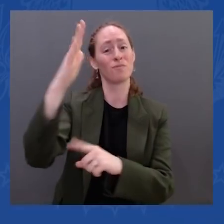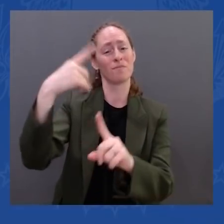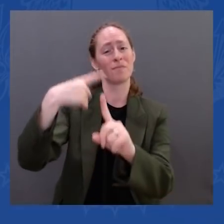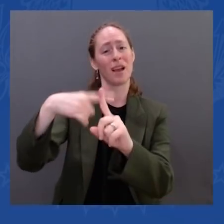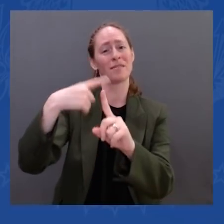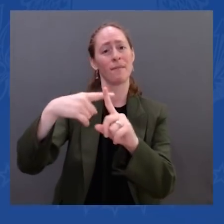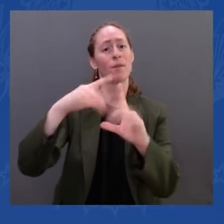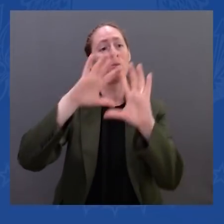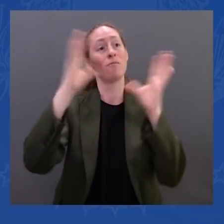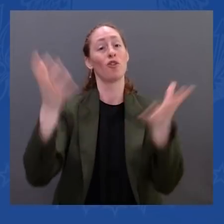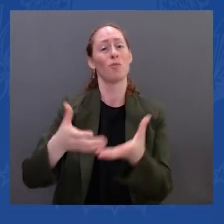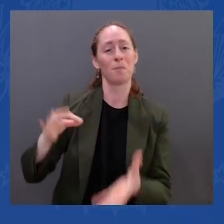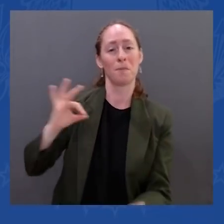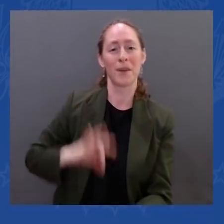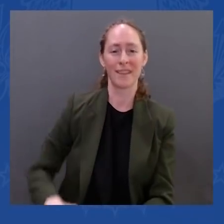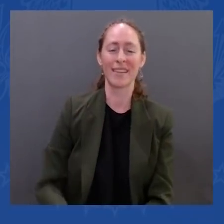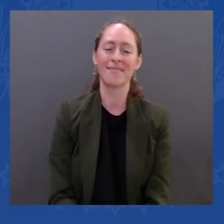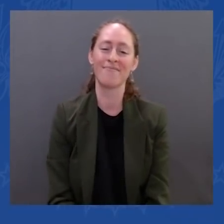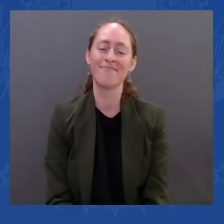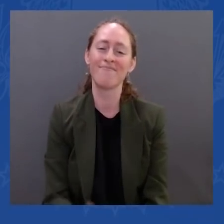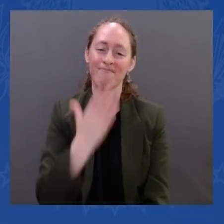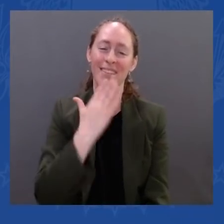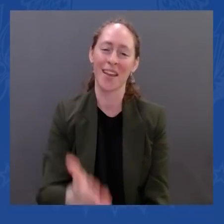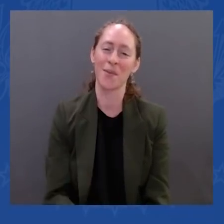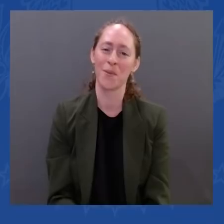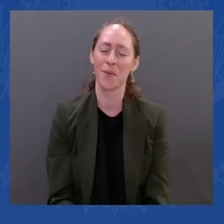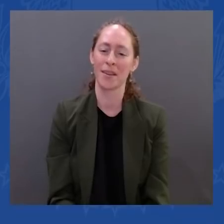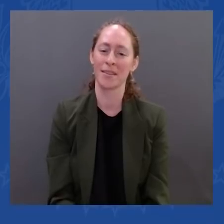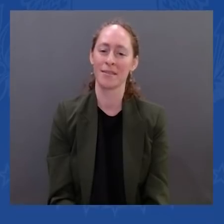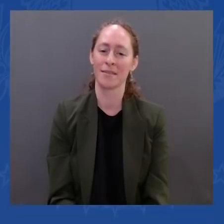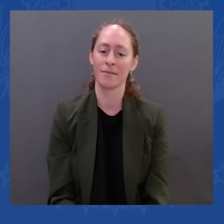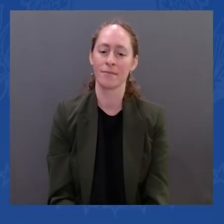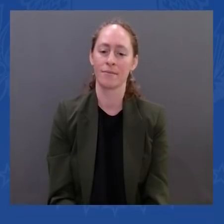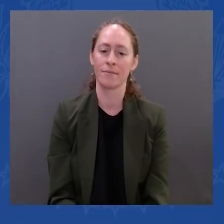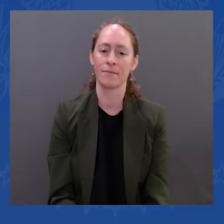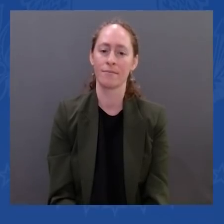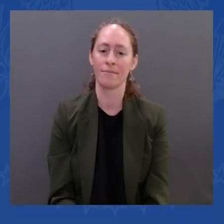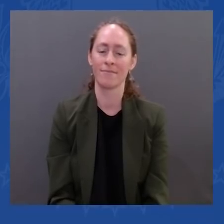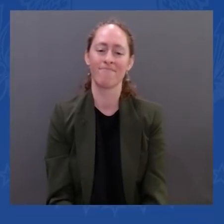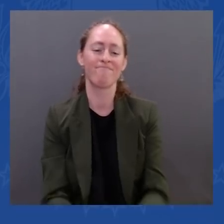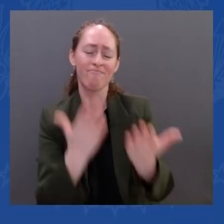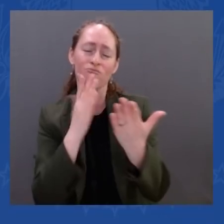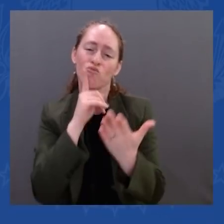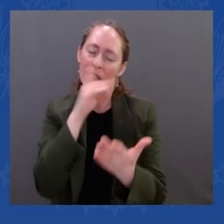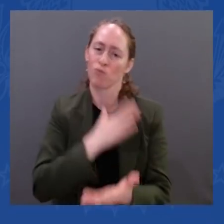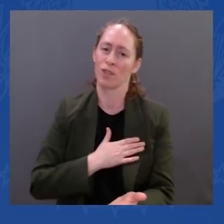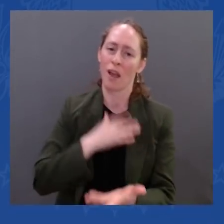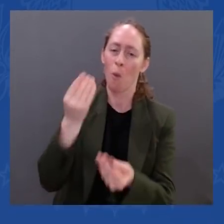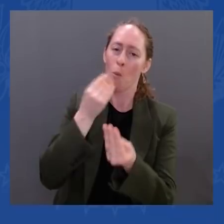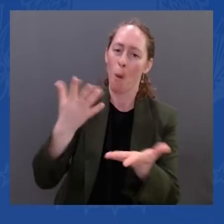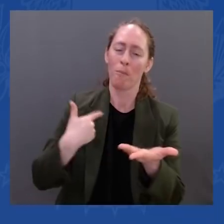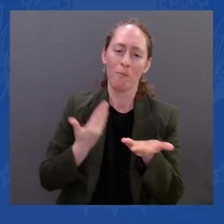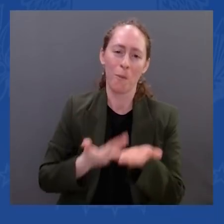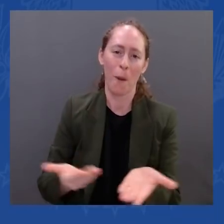And I really, truly, appreciate your hospitality. Moderator: (As interpreted.) Thank you very much.